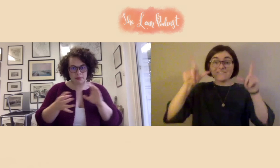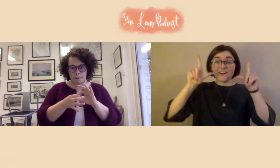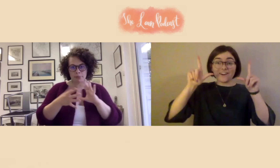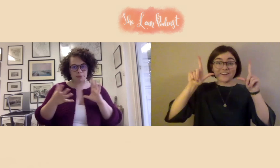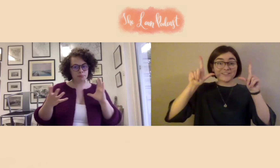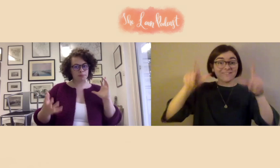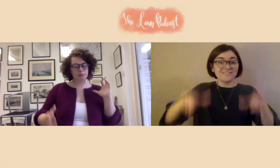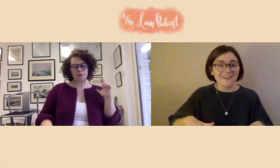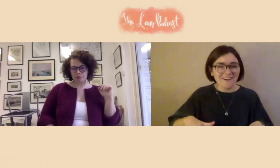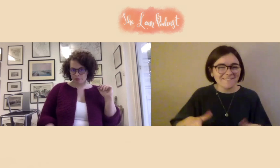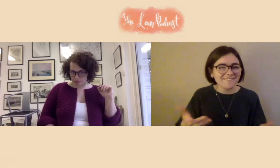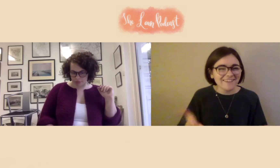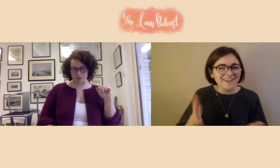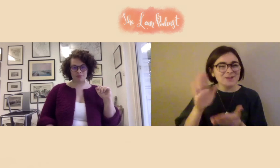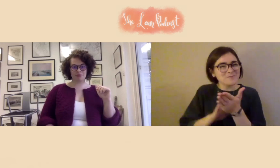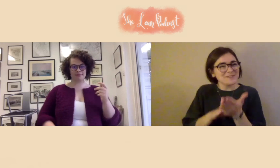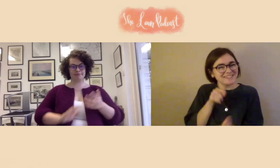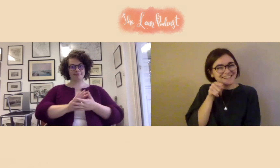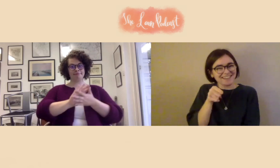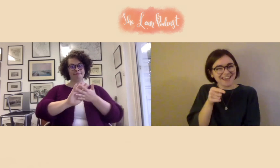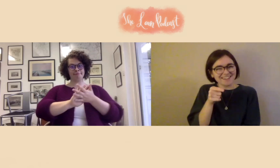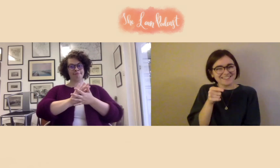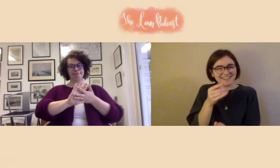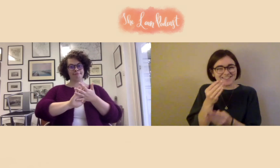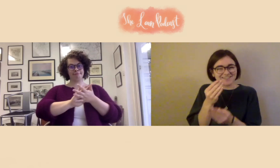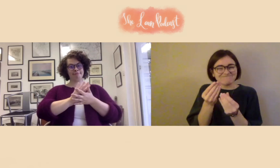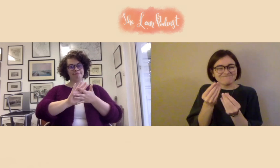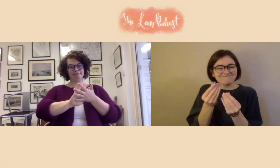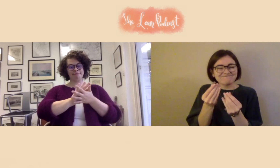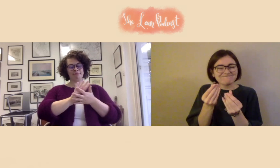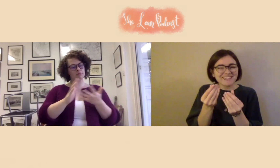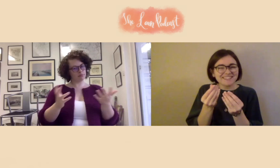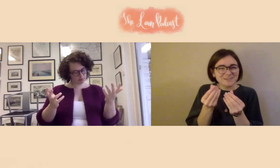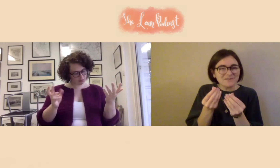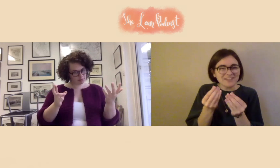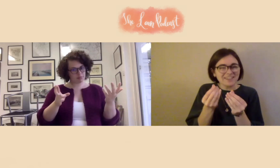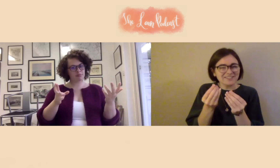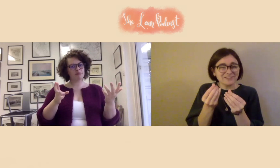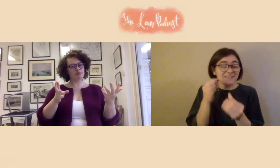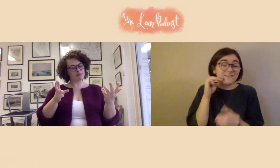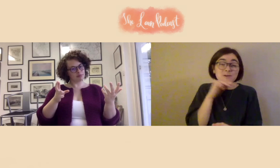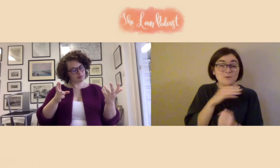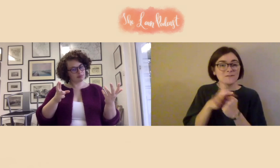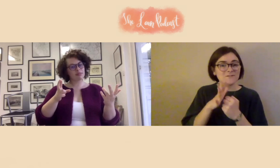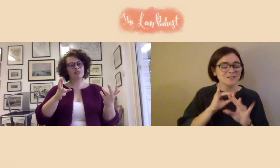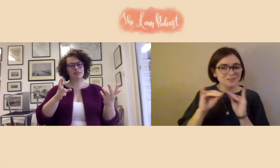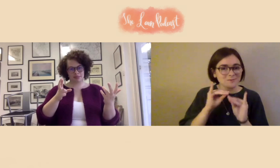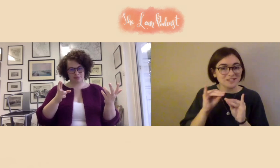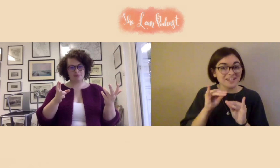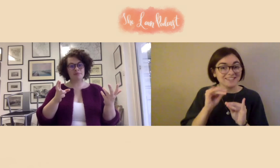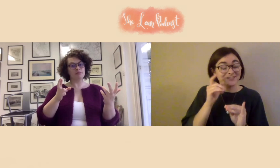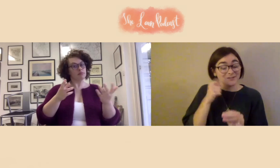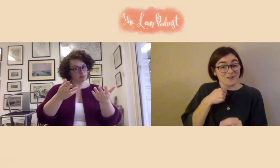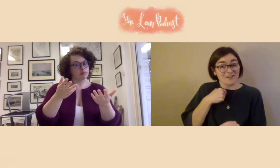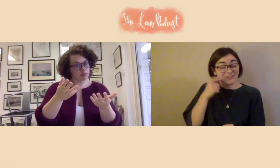As you said, Zoom suddenly a popup on a screen and then the call finishes and then it disappears. So, I feel like there's something kind of missing